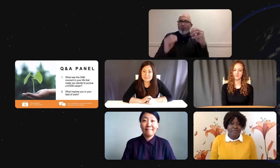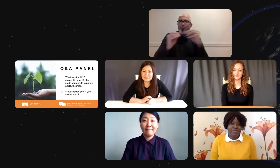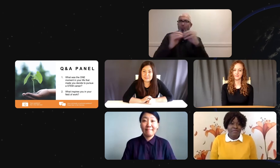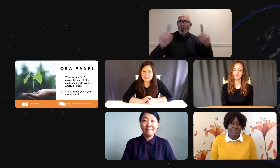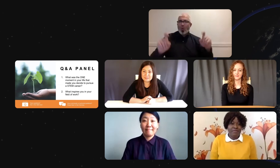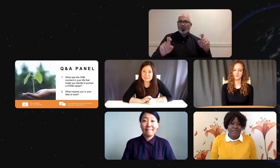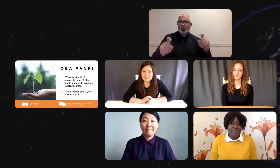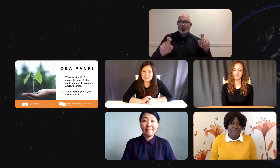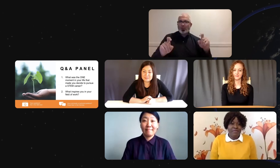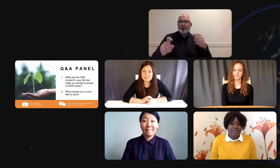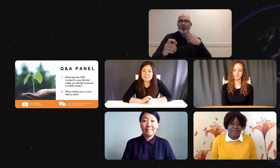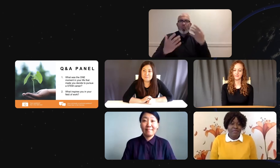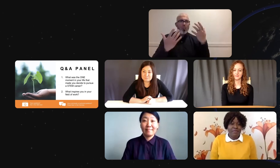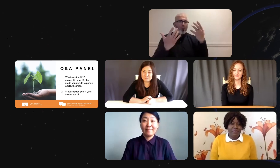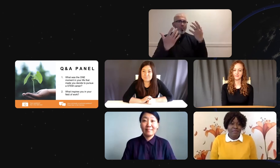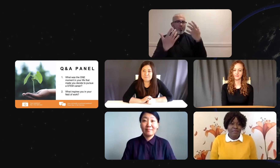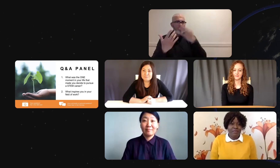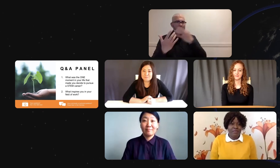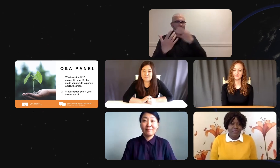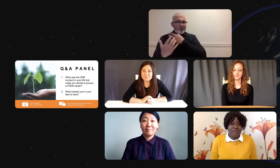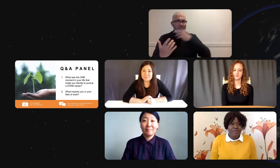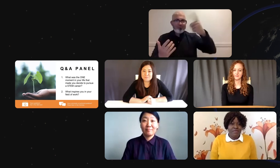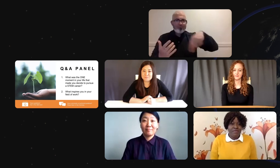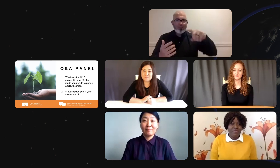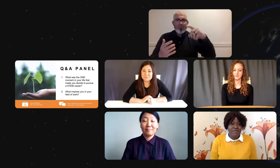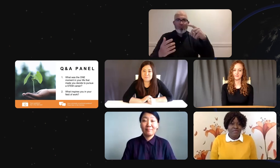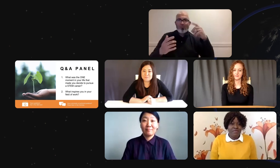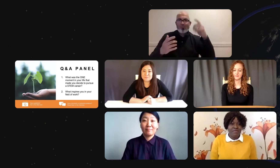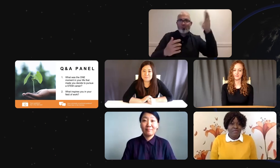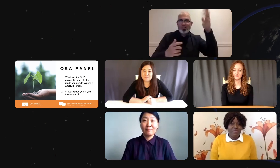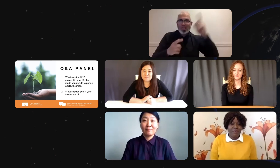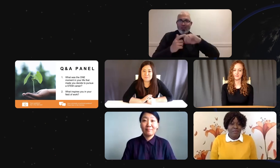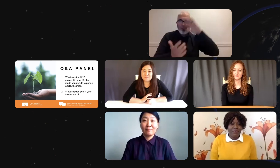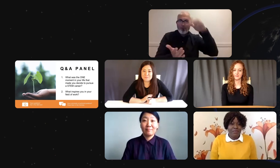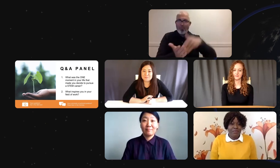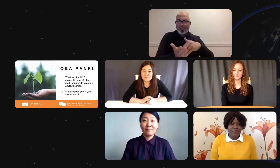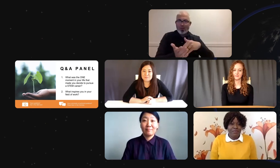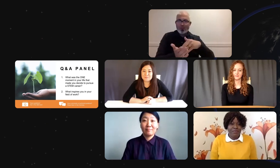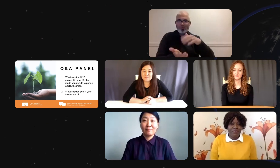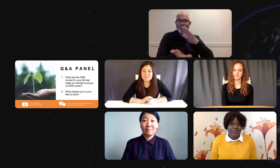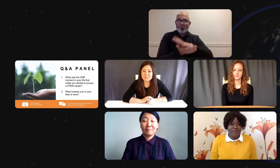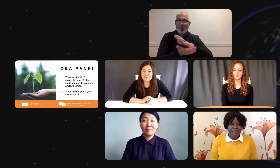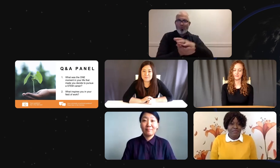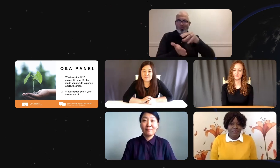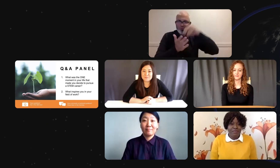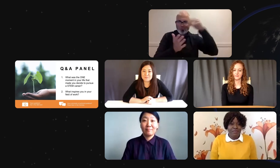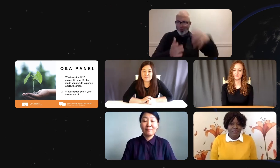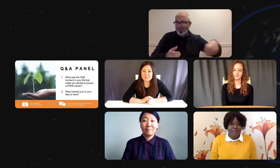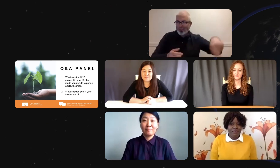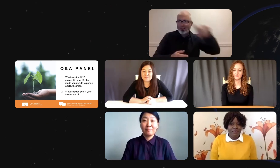At this point, I do have one more audience question: I'm really curious if any of you